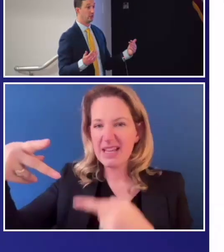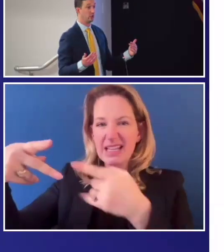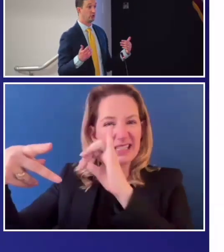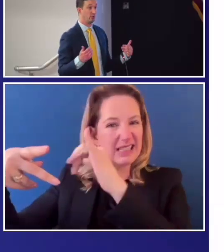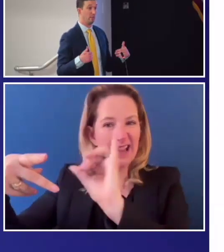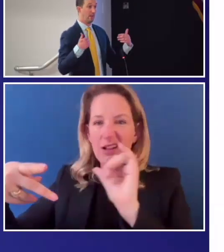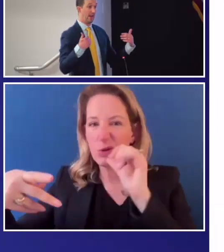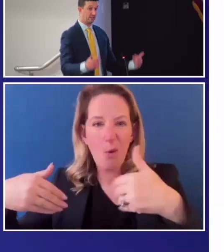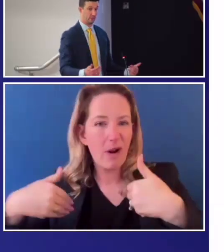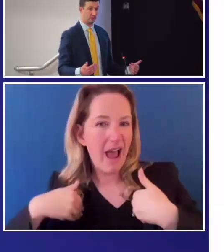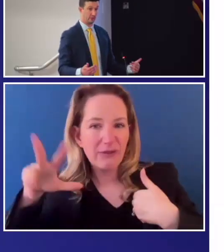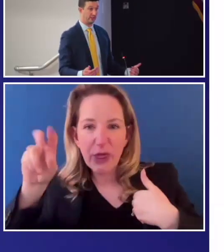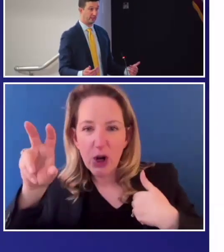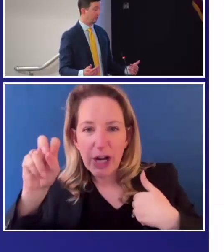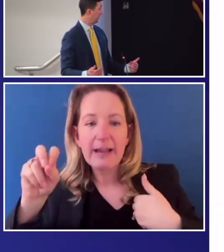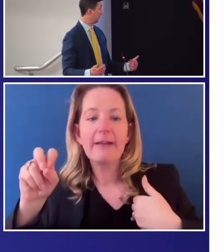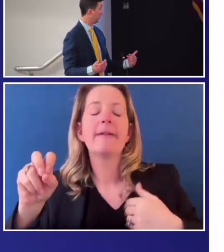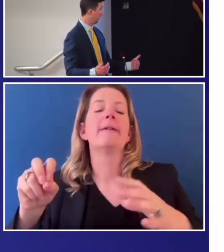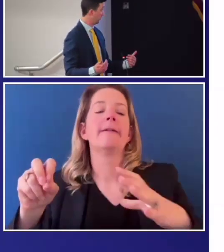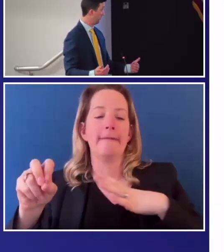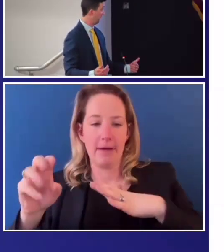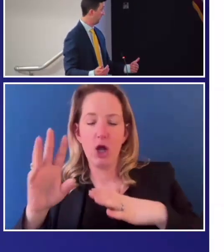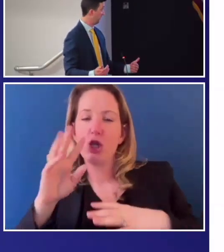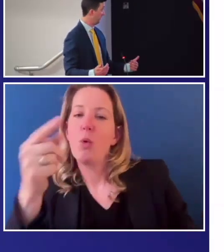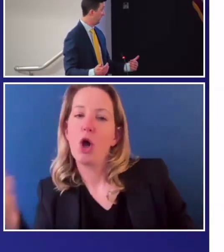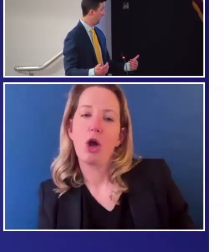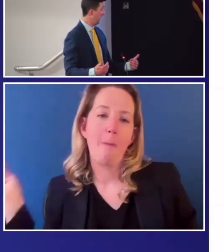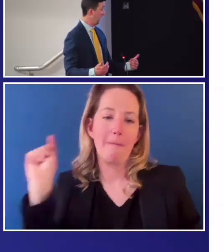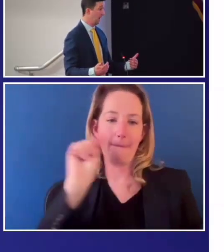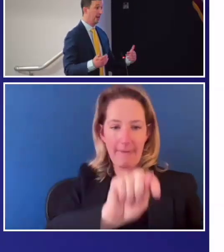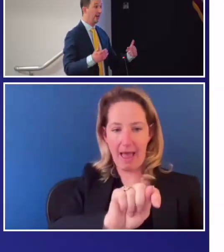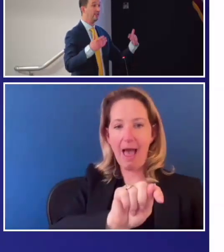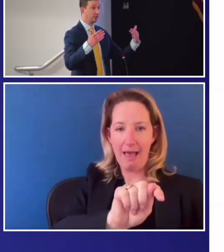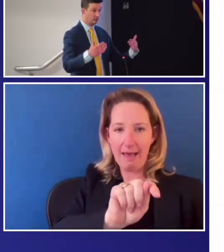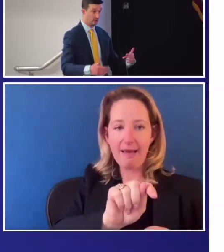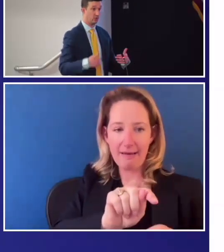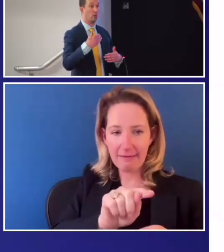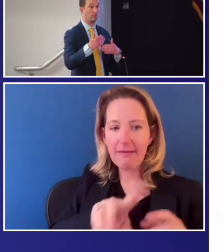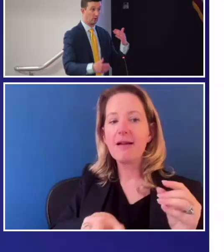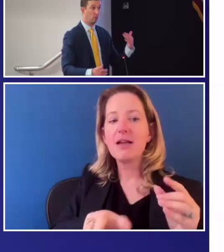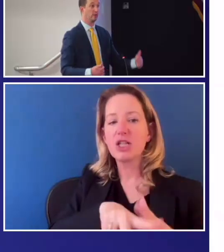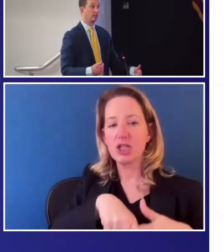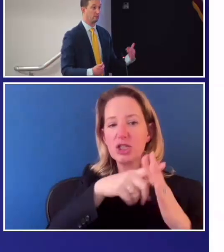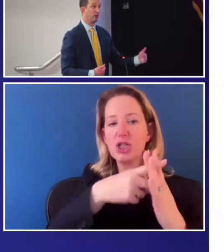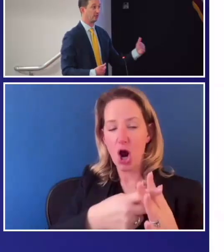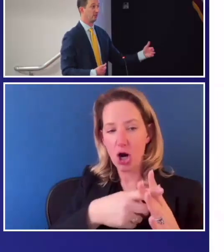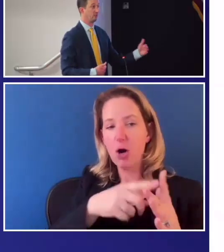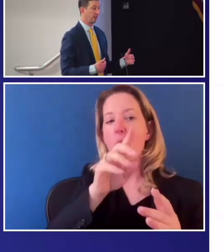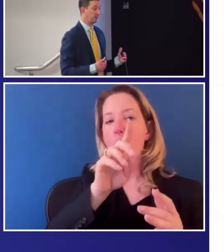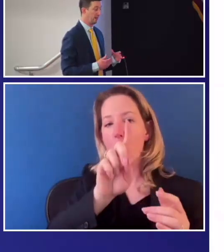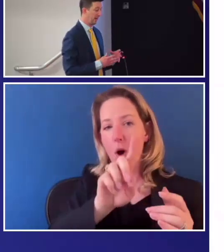So you jump back to the current year, 2025, and then you start the one-by-one year process of walking back.